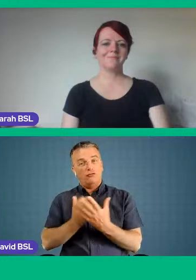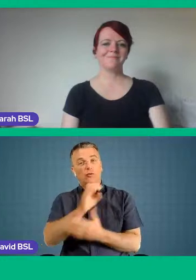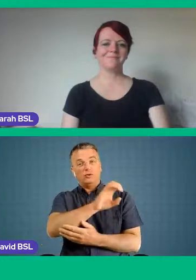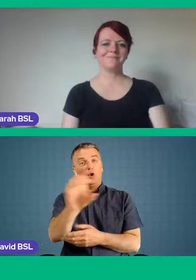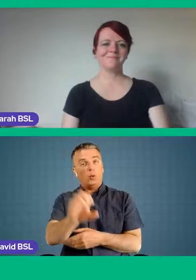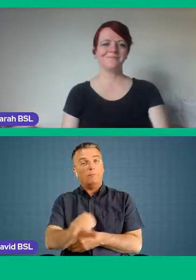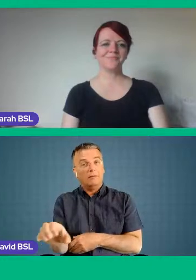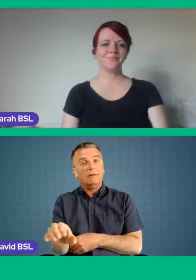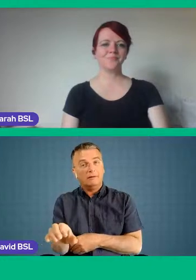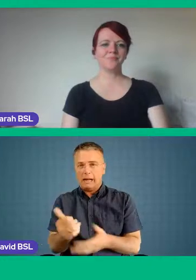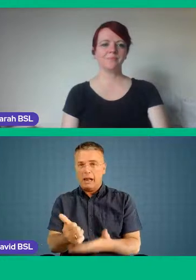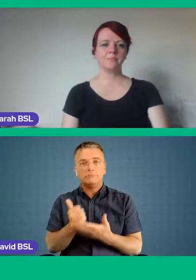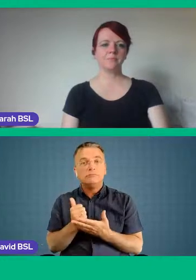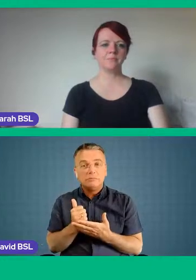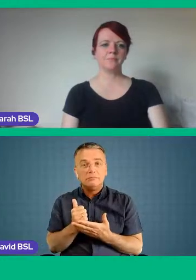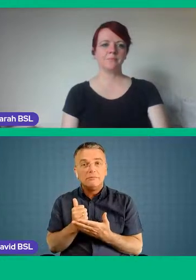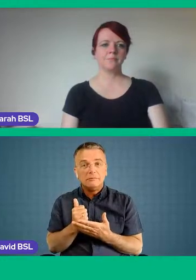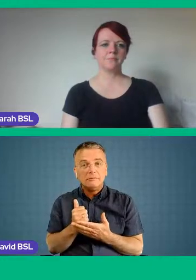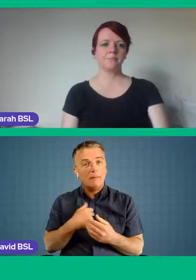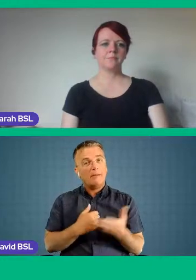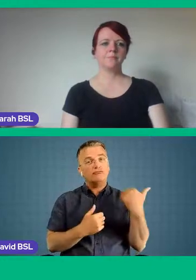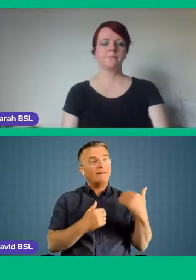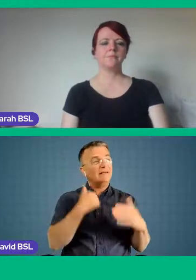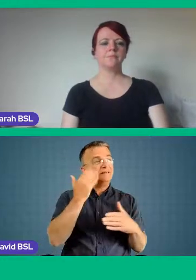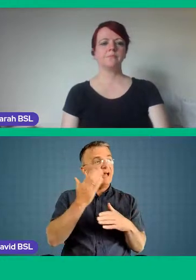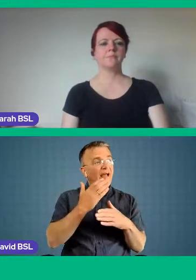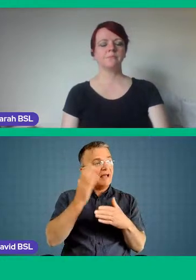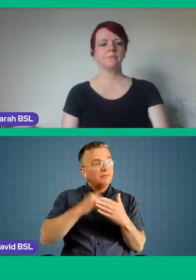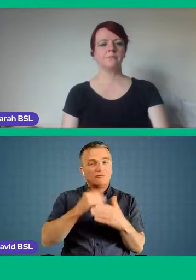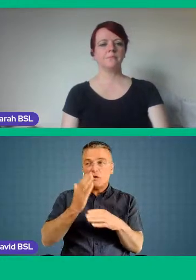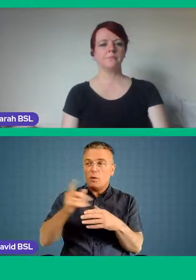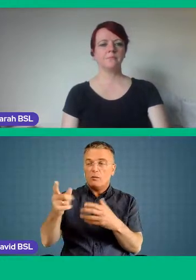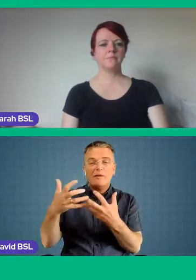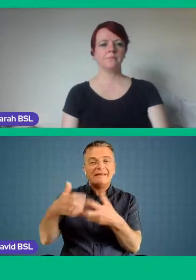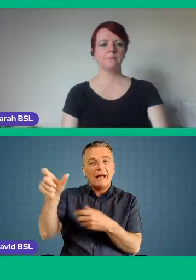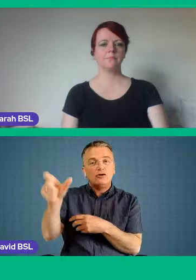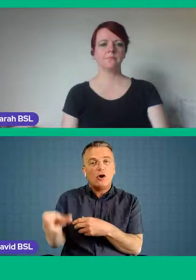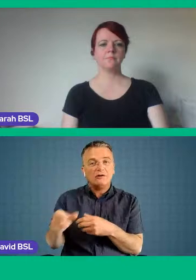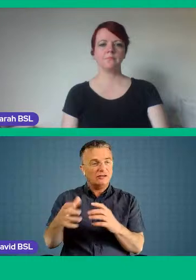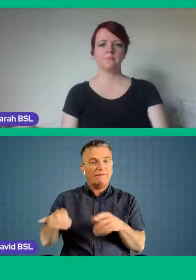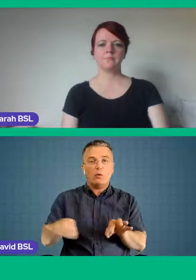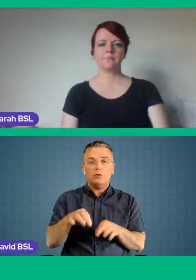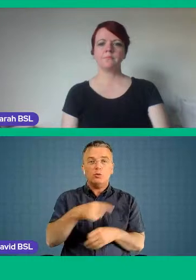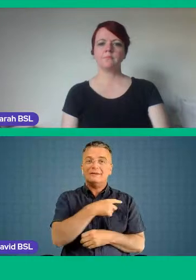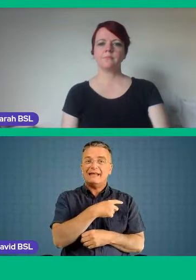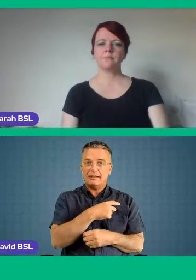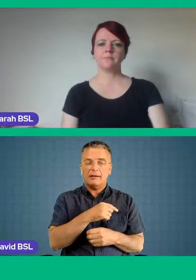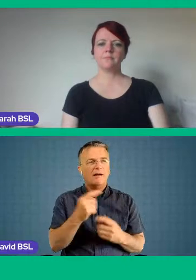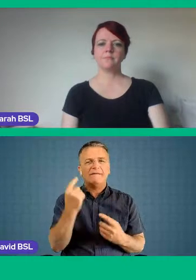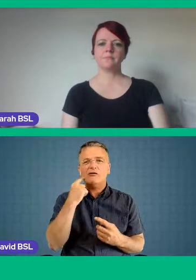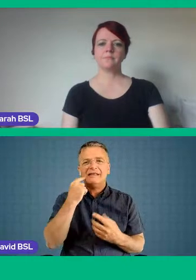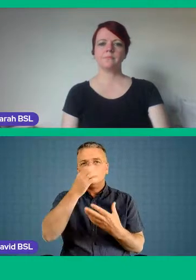by the fact that we all work a lot by your captain. In my previous extremes of working with